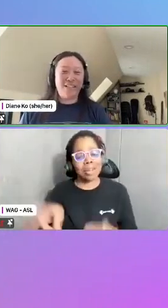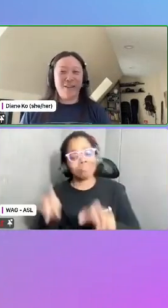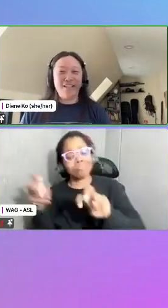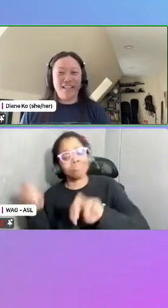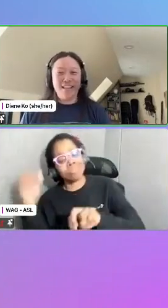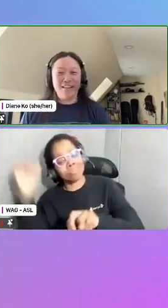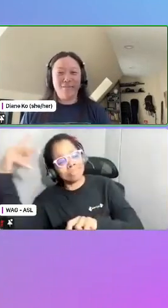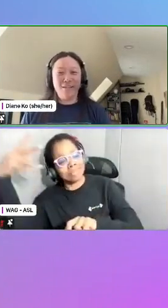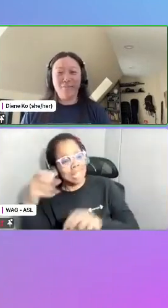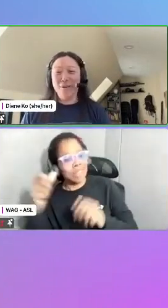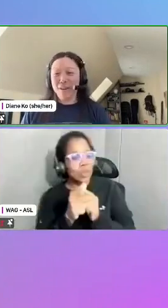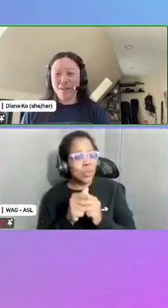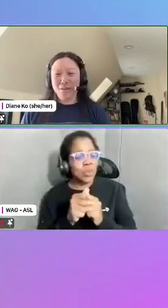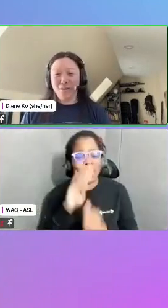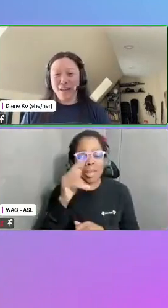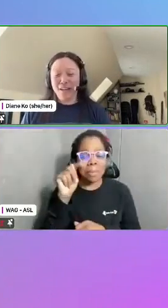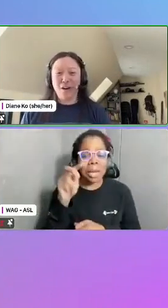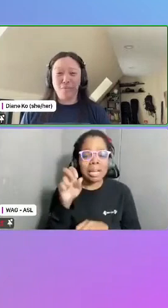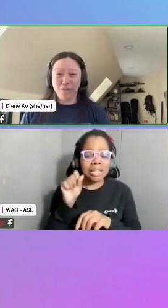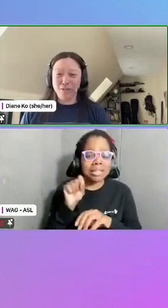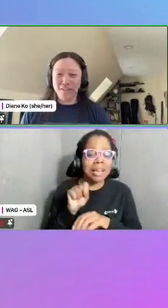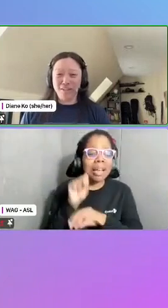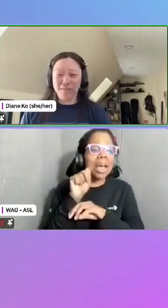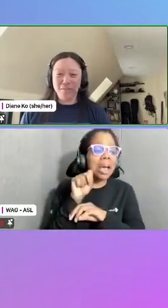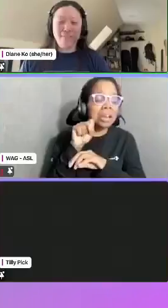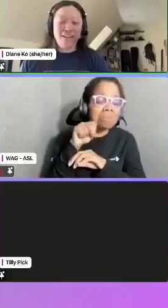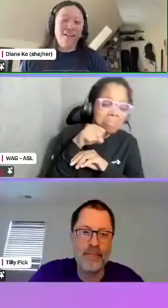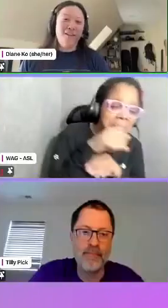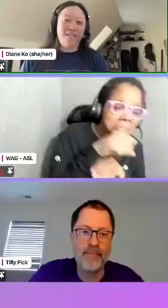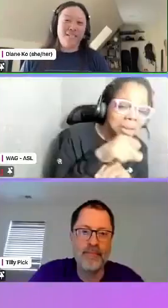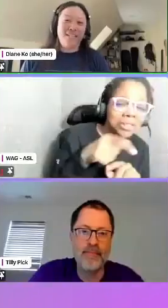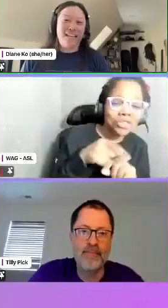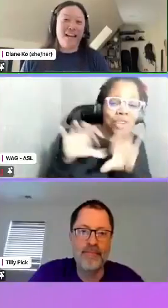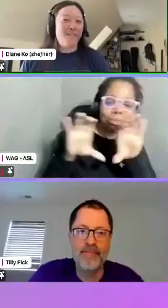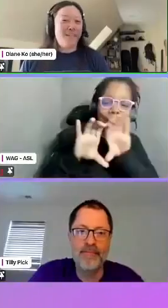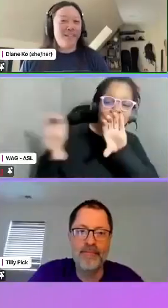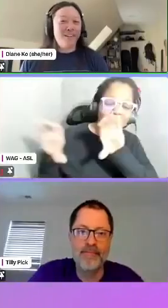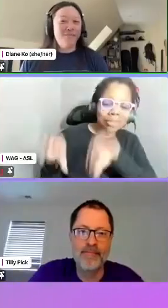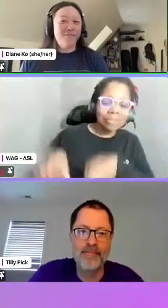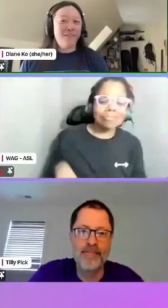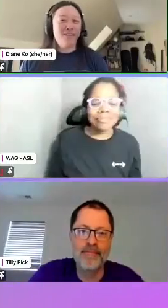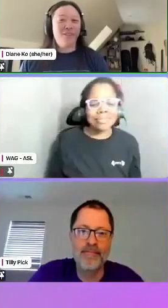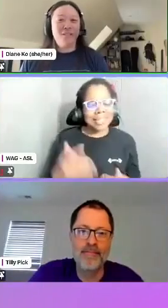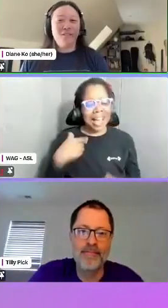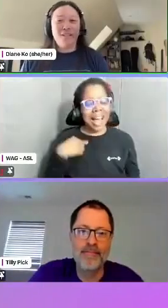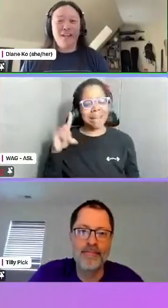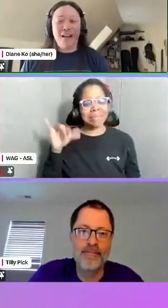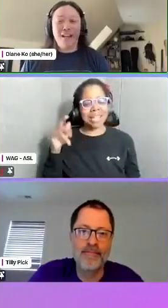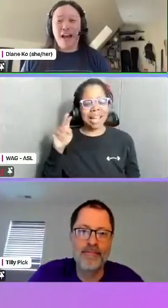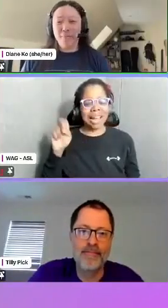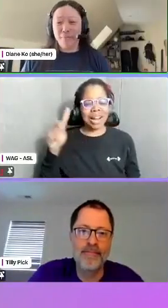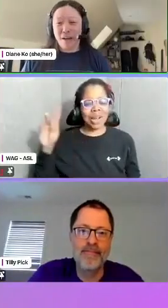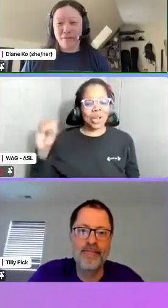although this is not an exhaustive list. First, for component testing, React testing library encourages